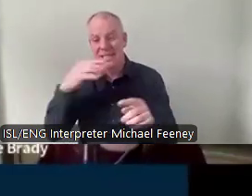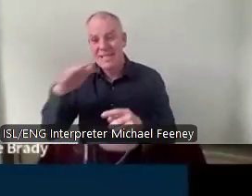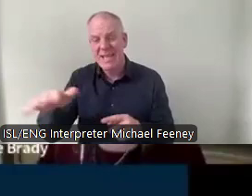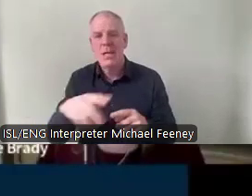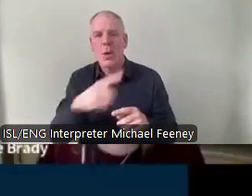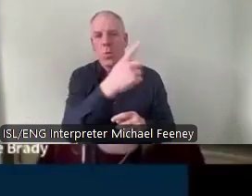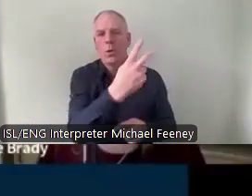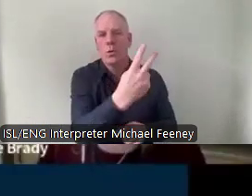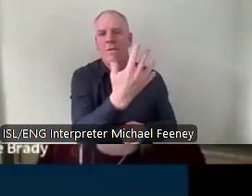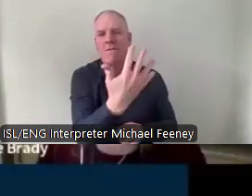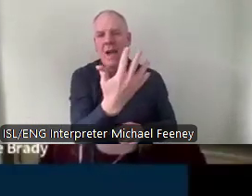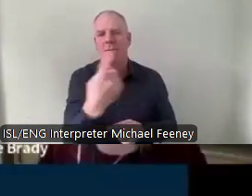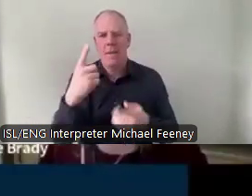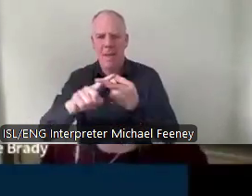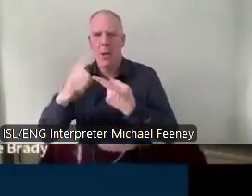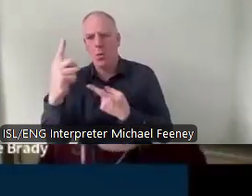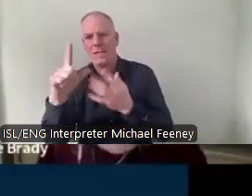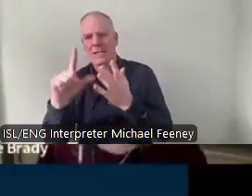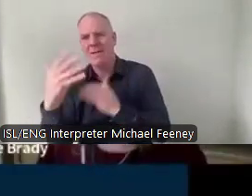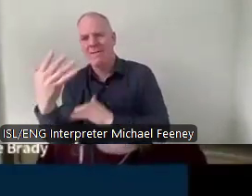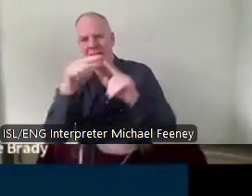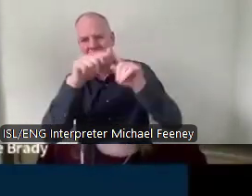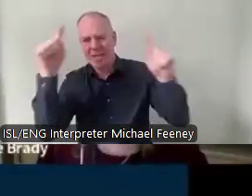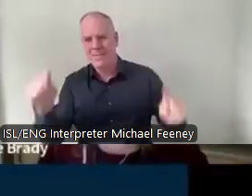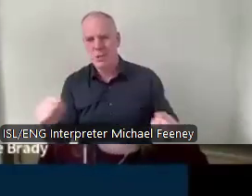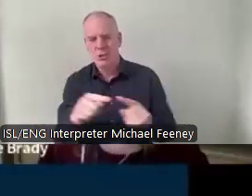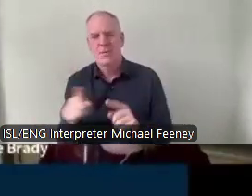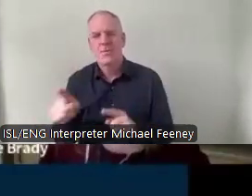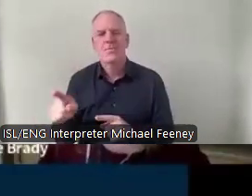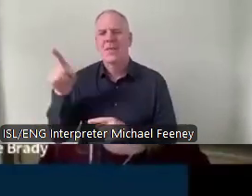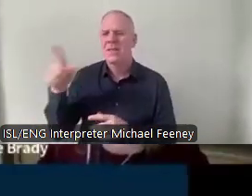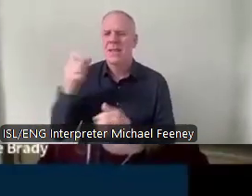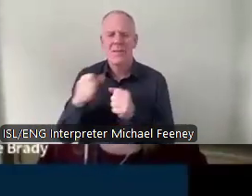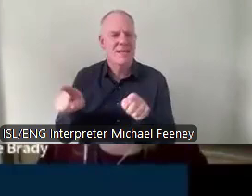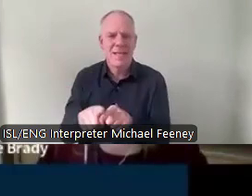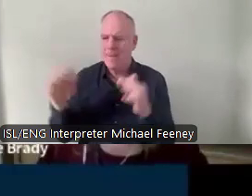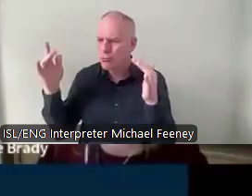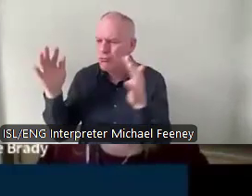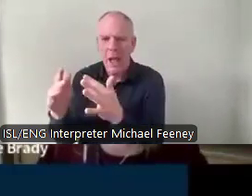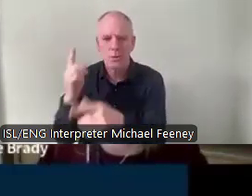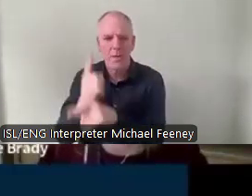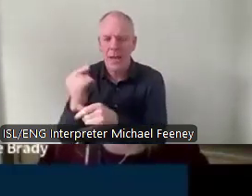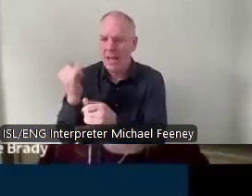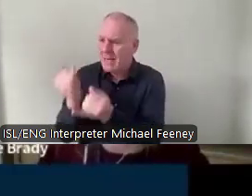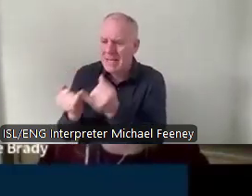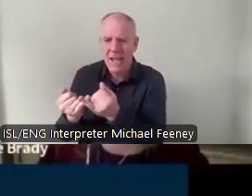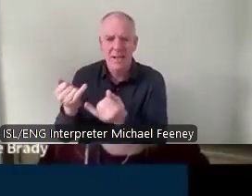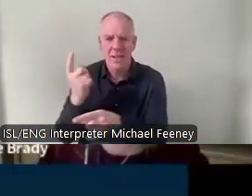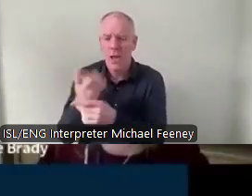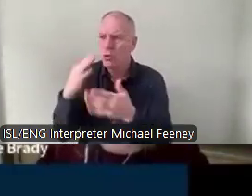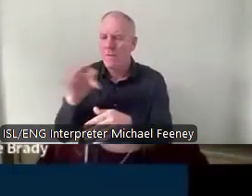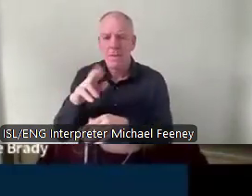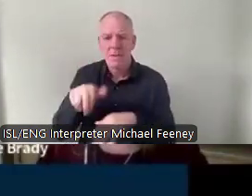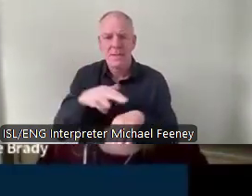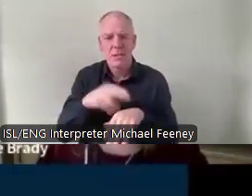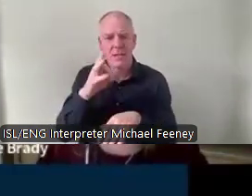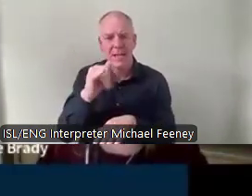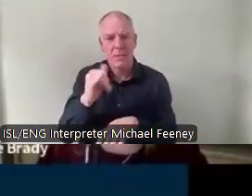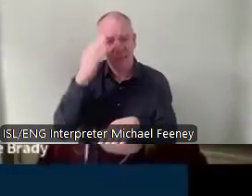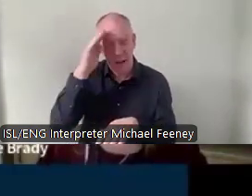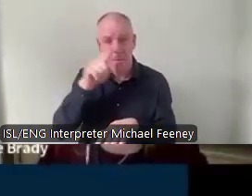illustrates the same crowded composition and meticulous technique that's evident in the National Gallery of Ireland's work, but on a scale that's much more typical of